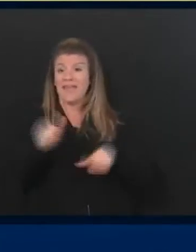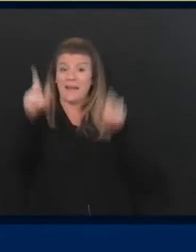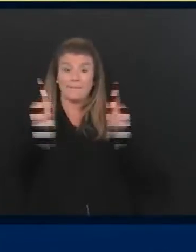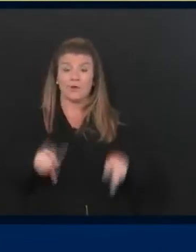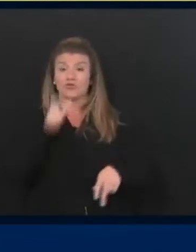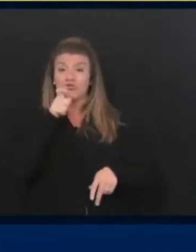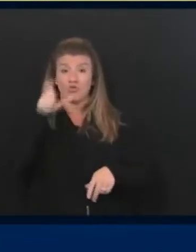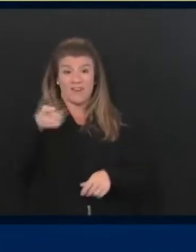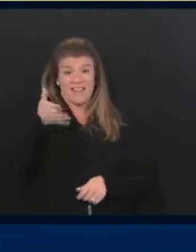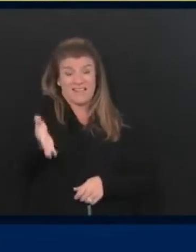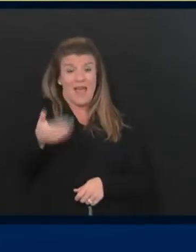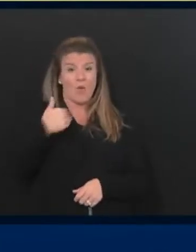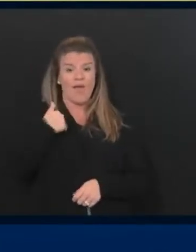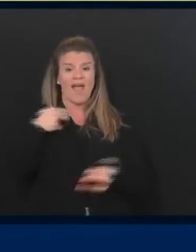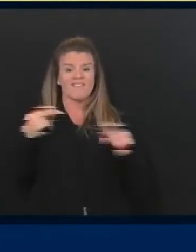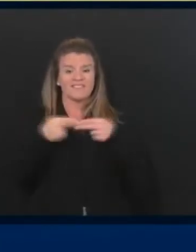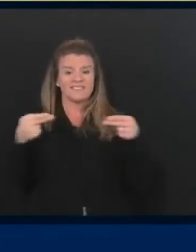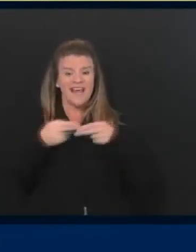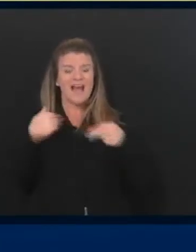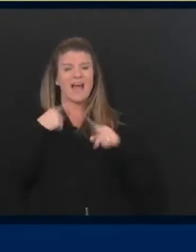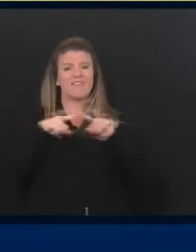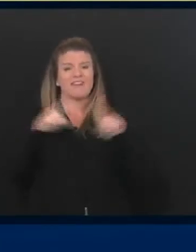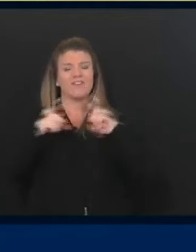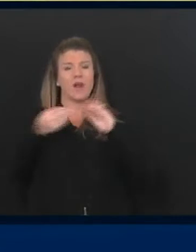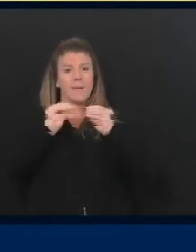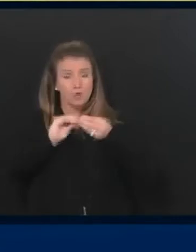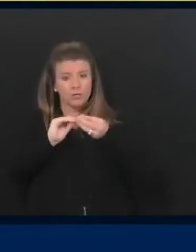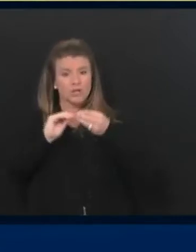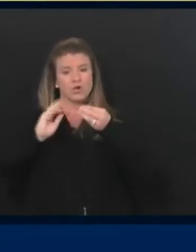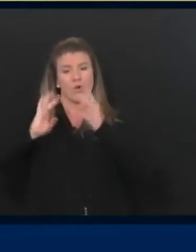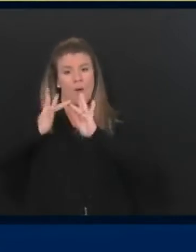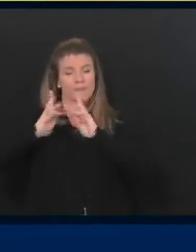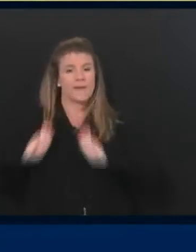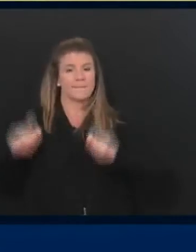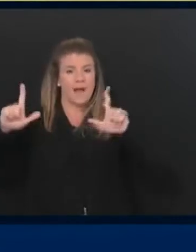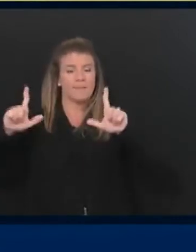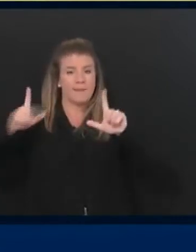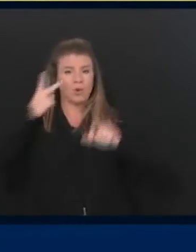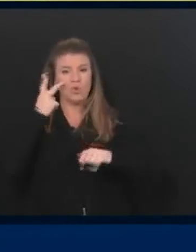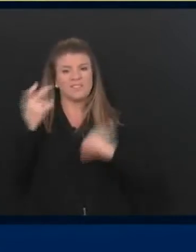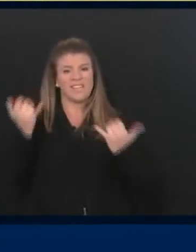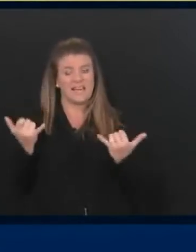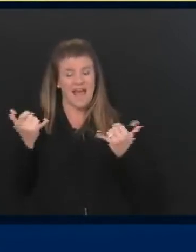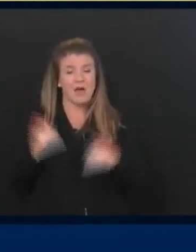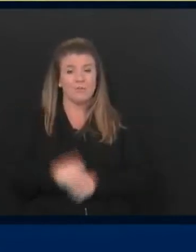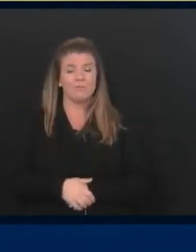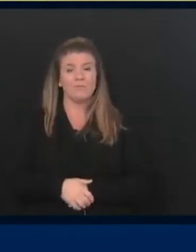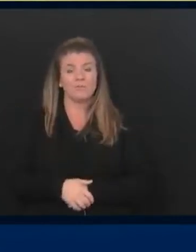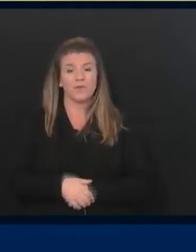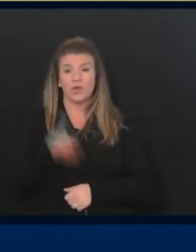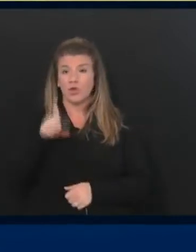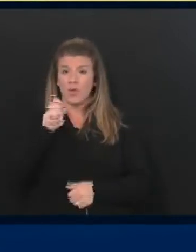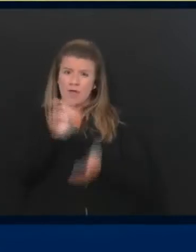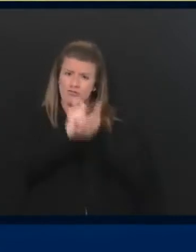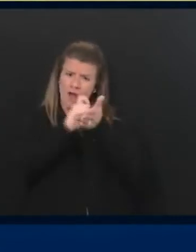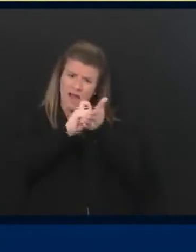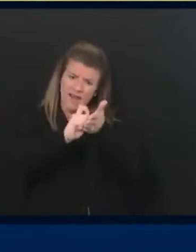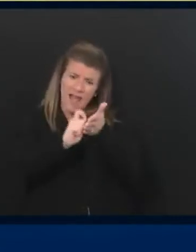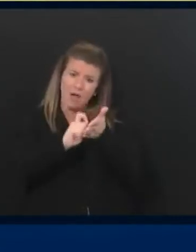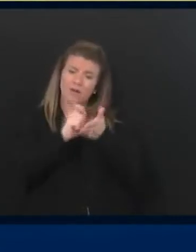SERVICES. THEY'RE CERTAINLY AVAILABLE TO ANYONE WHO NEEDS THOSE. WE HAVE A SLIDE WITH NUMBERS AND